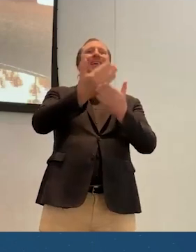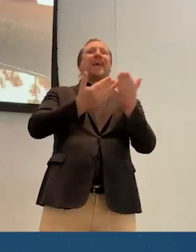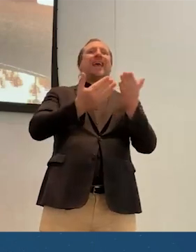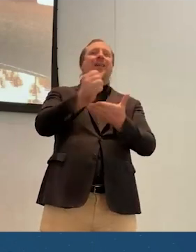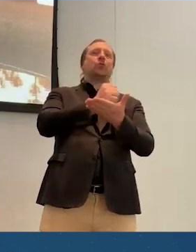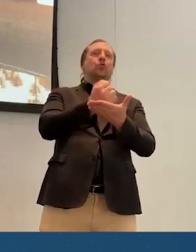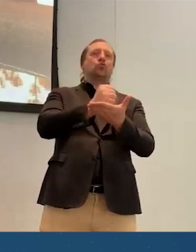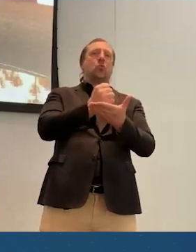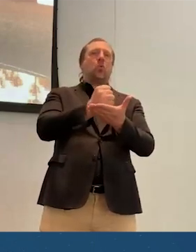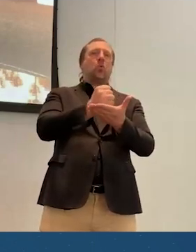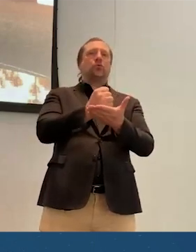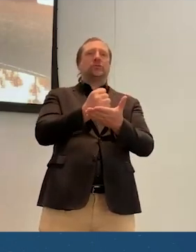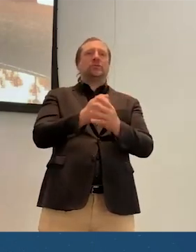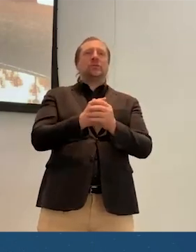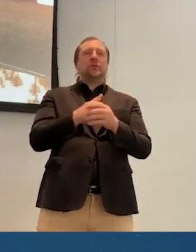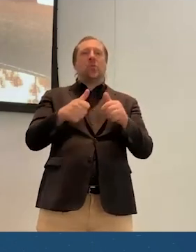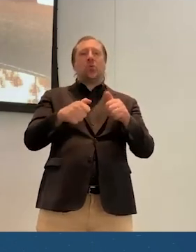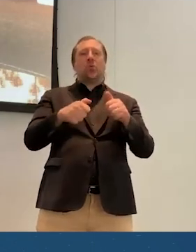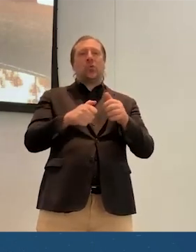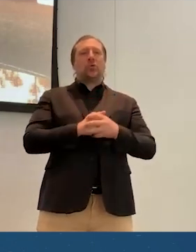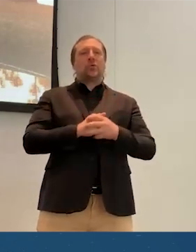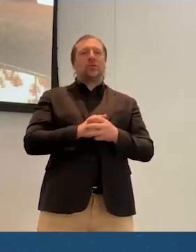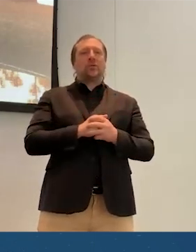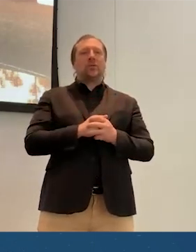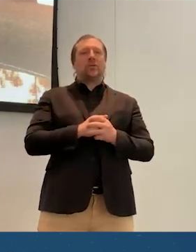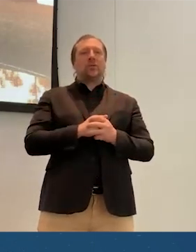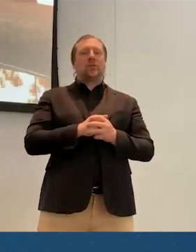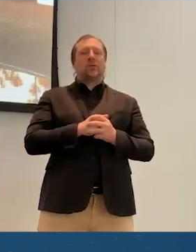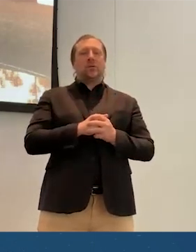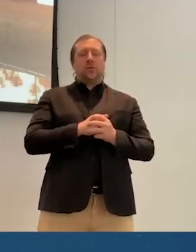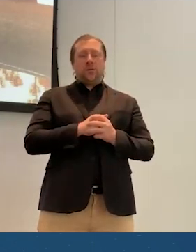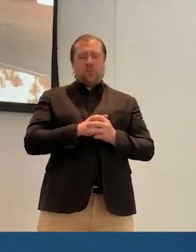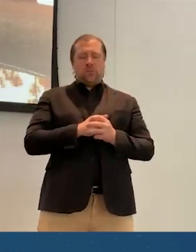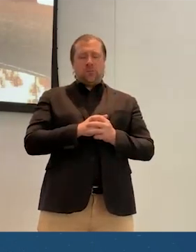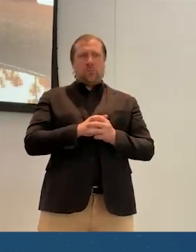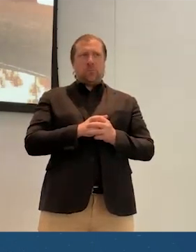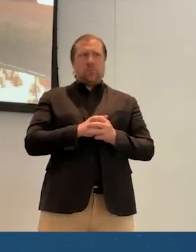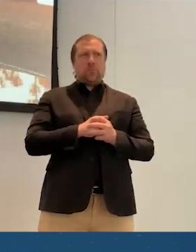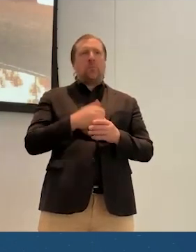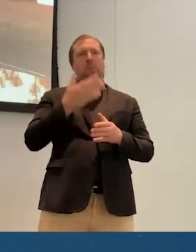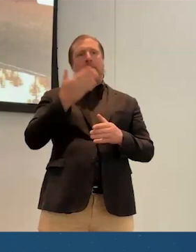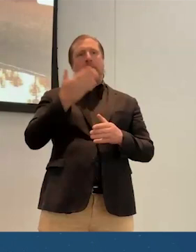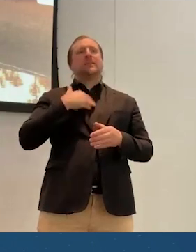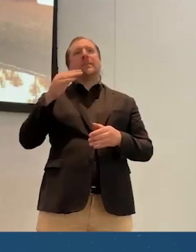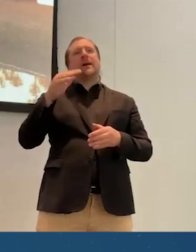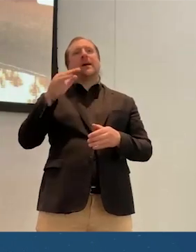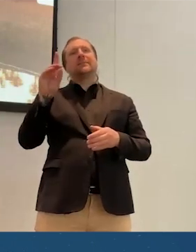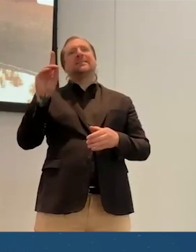due to my disabilities.